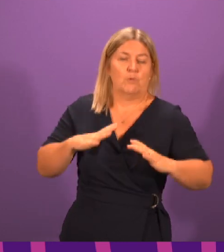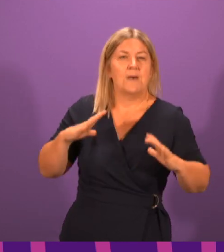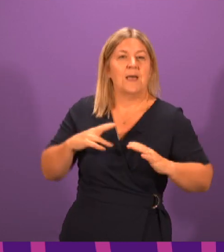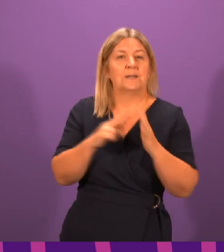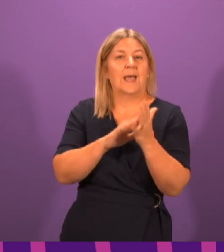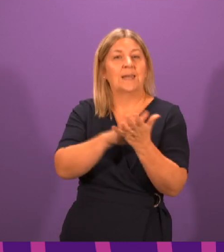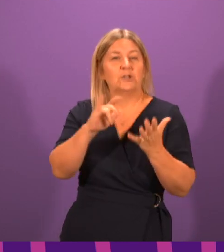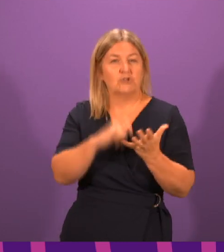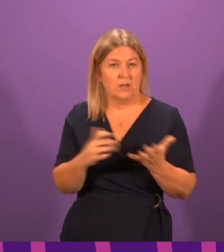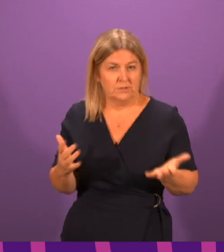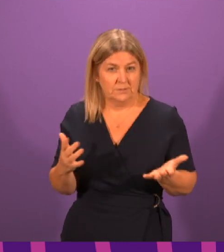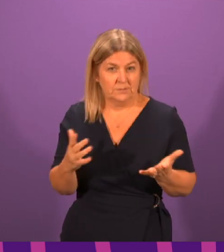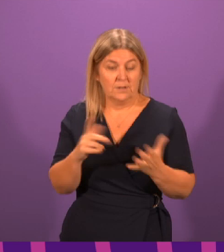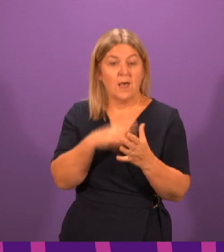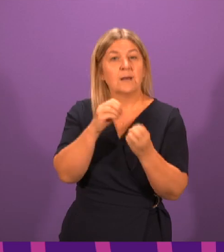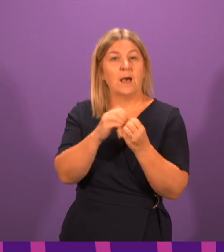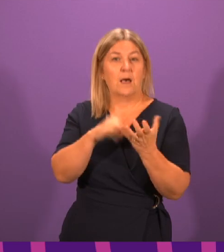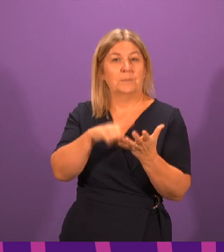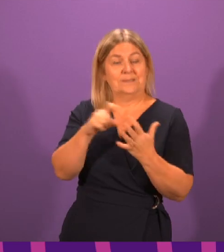health service. The cabinet secretary will take questions at the end of her statement.